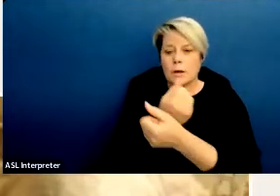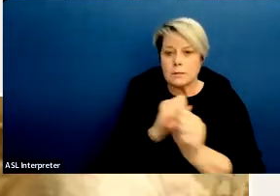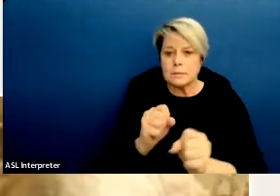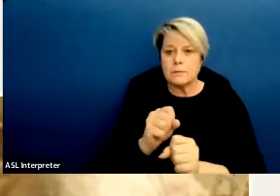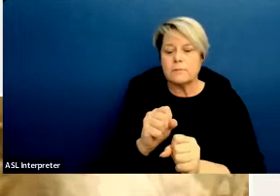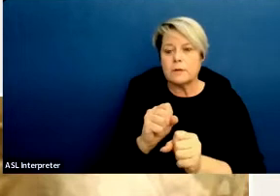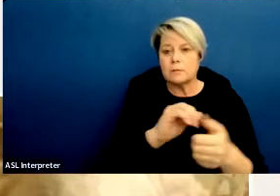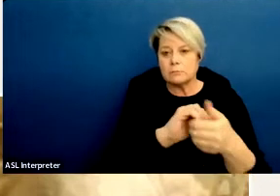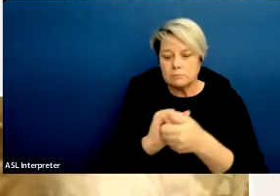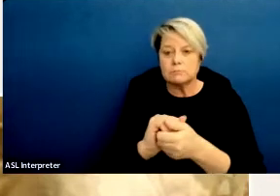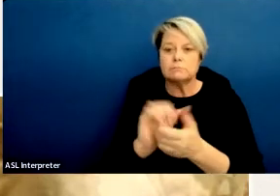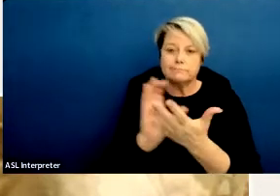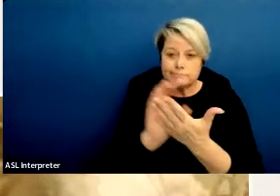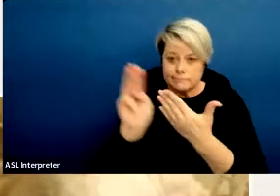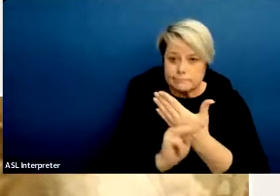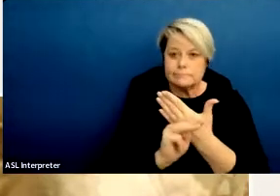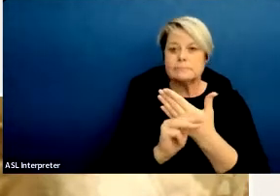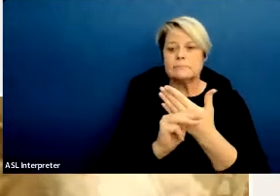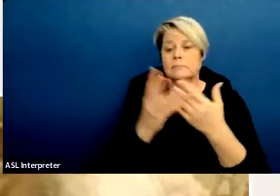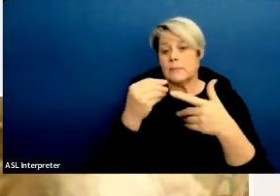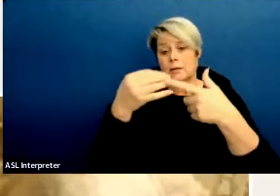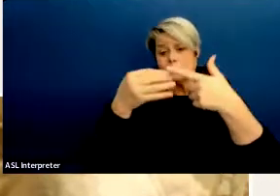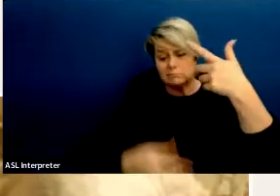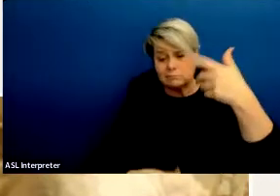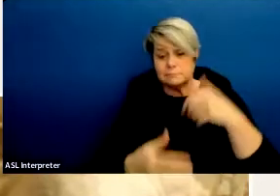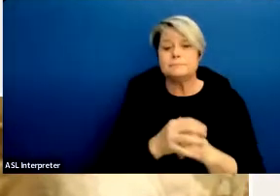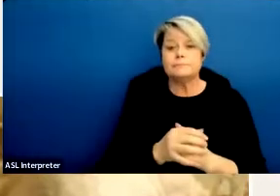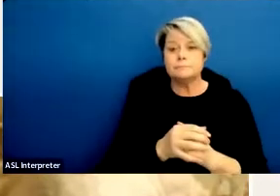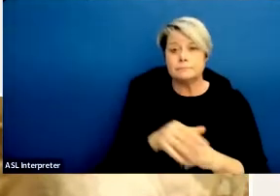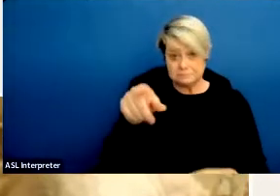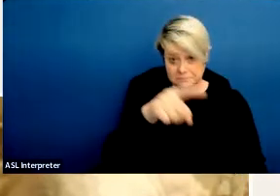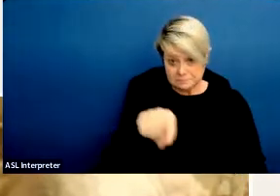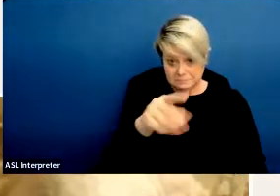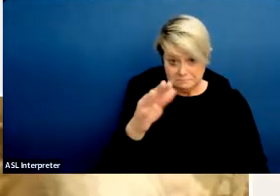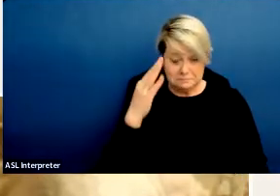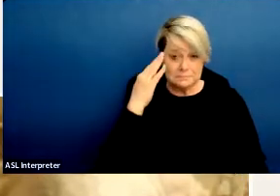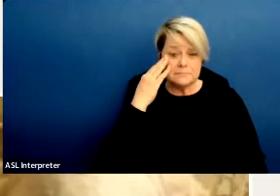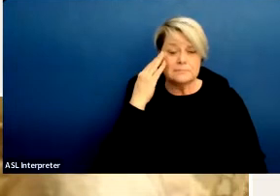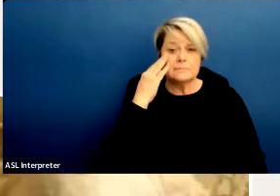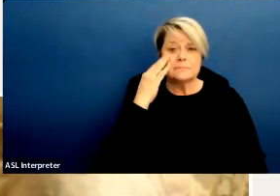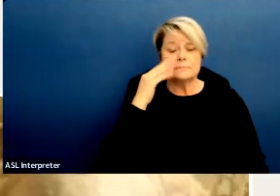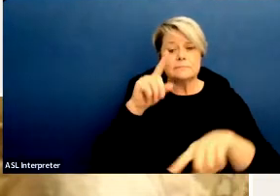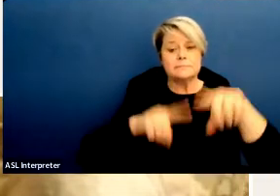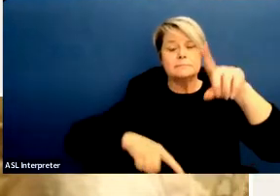resill KWRAPBLS information, produce safety alliance